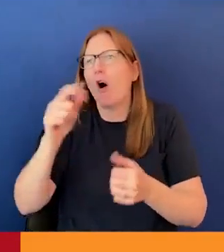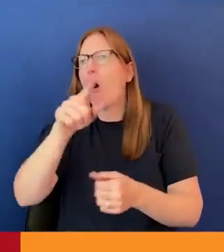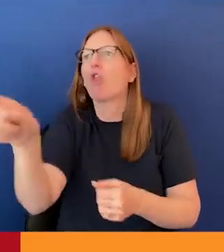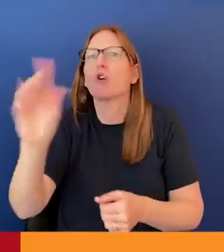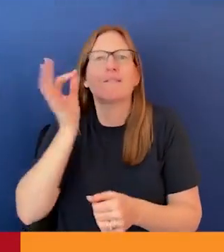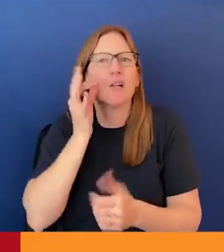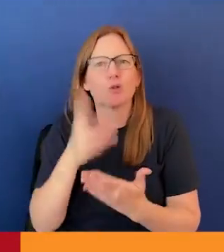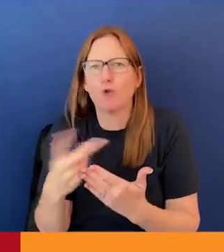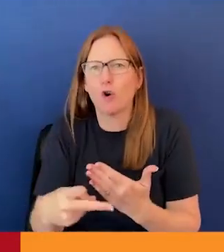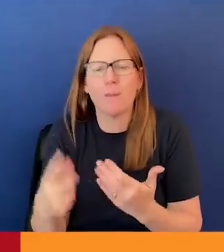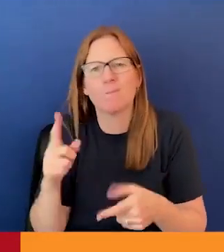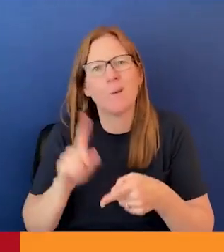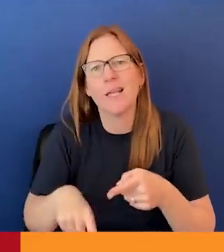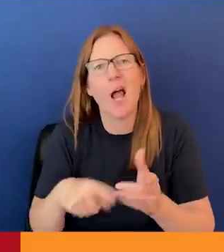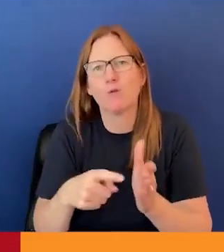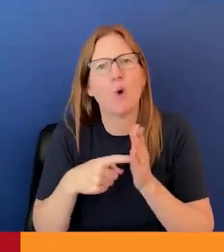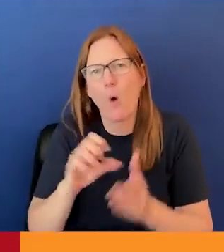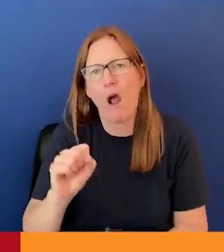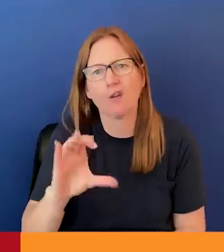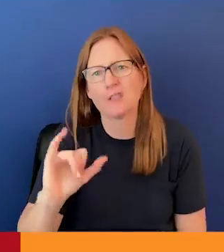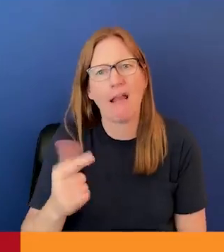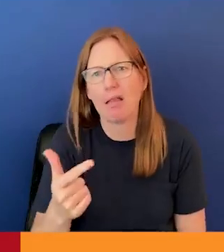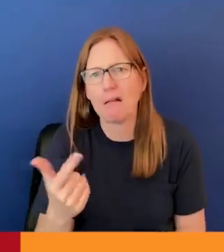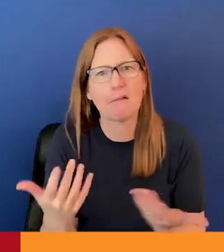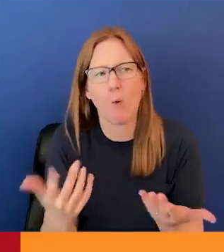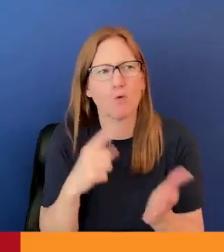So we can't require scaling or require those entities